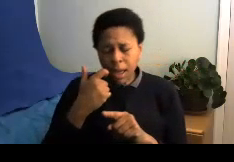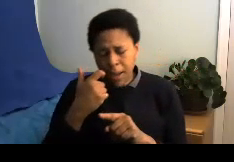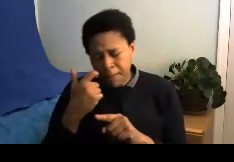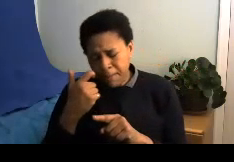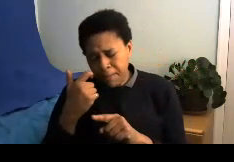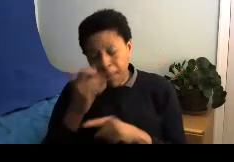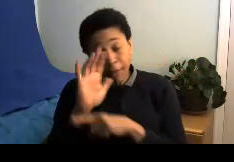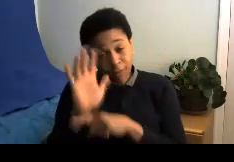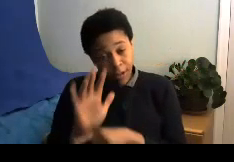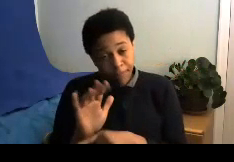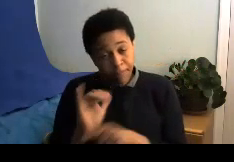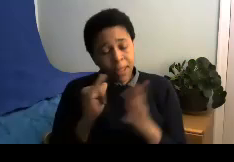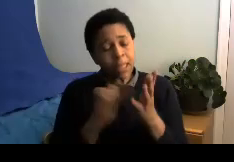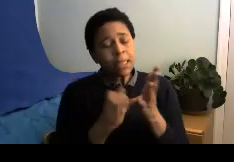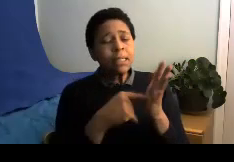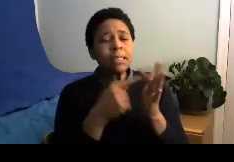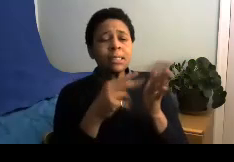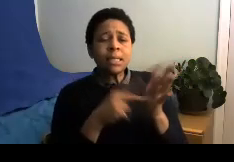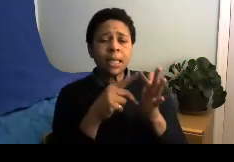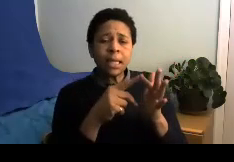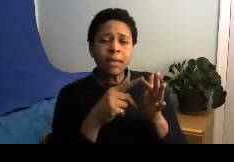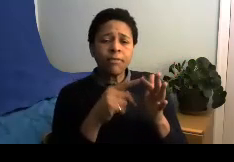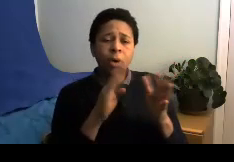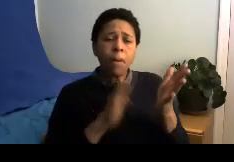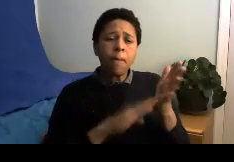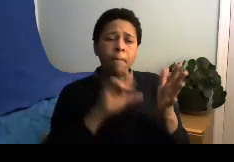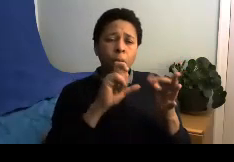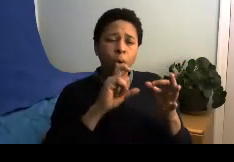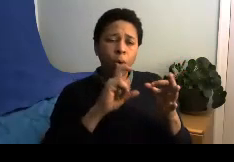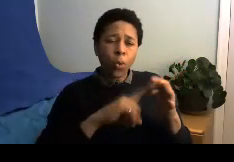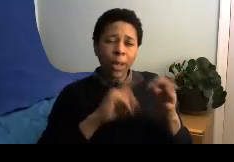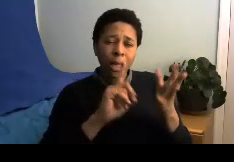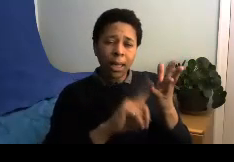Courttia Newland, um, Courttia Newland as well as, he's like a